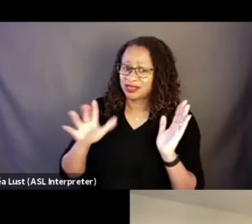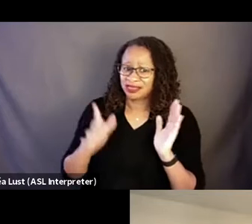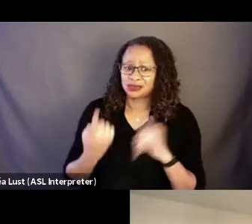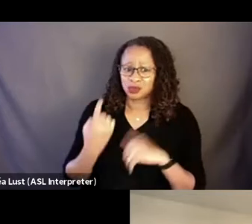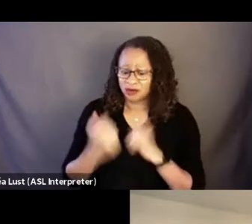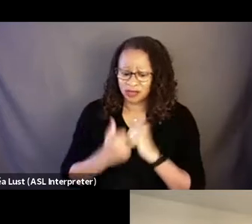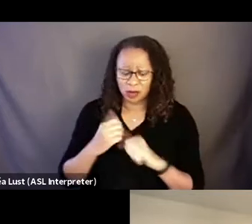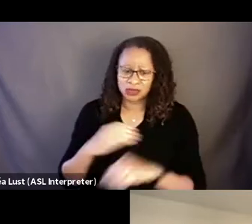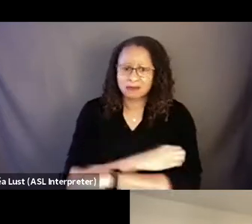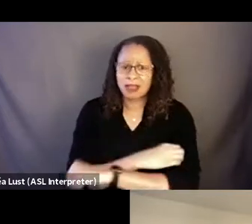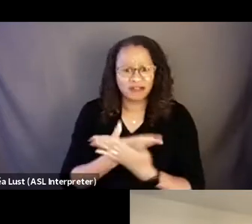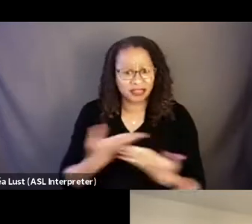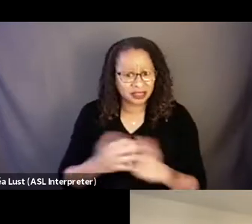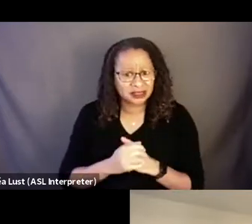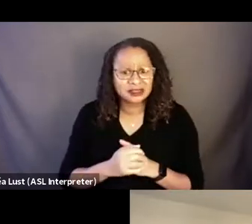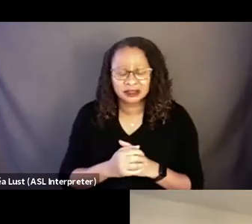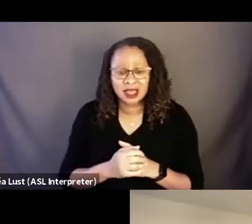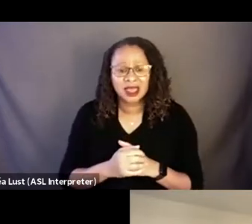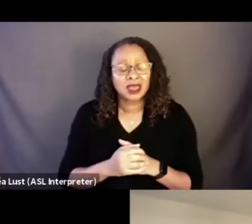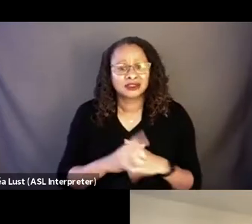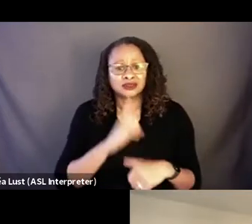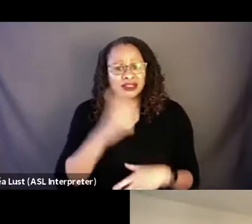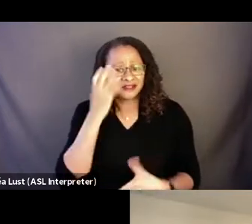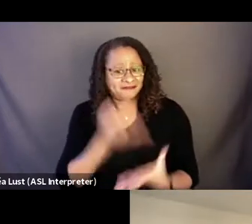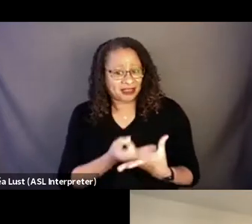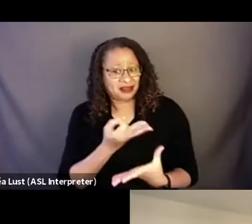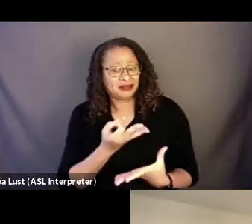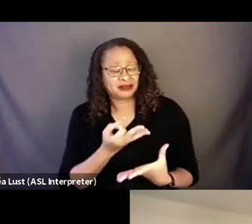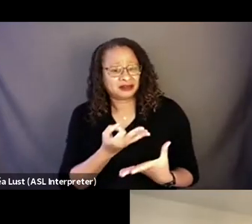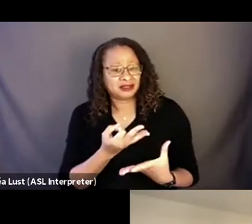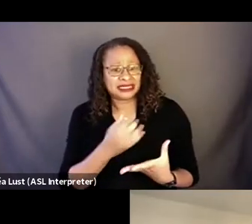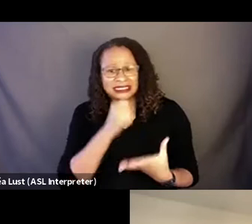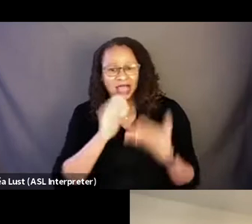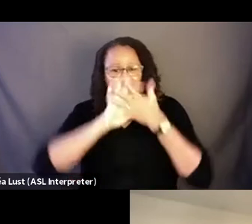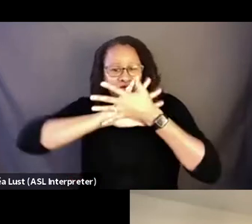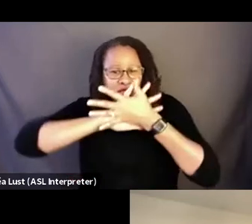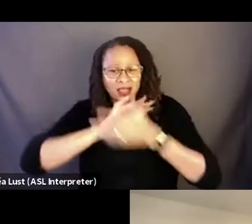but I think that the fact that it's not obscured, it's not just blacked out,